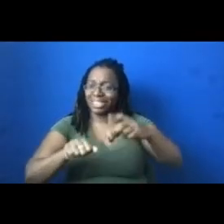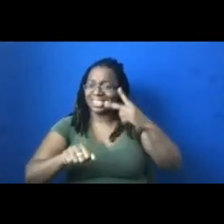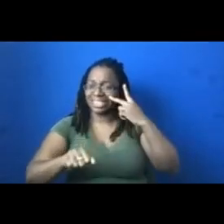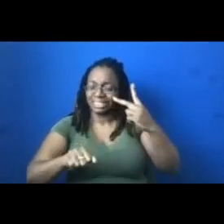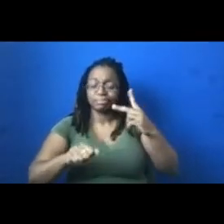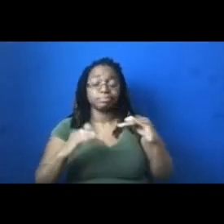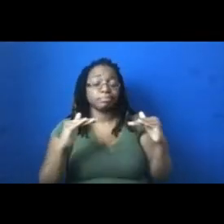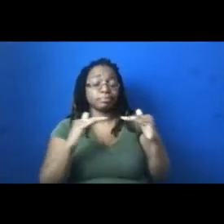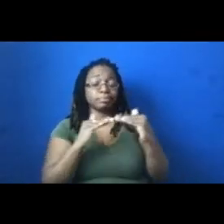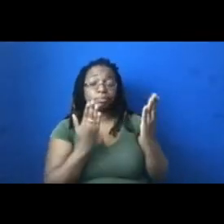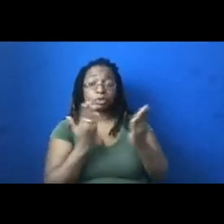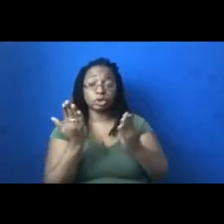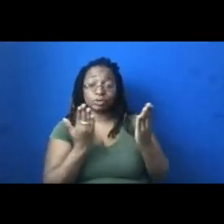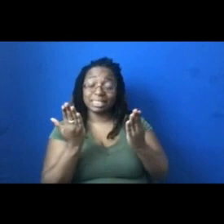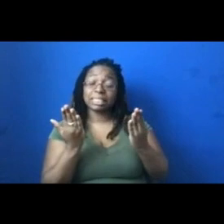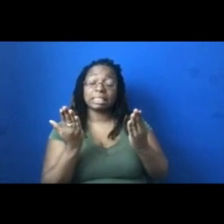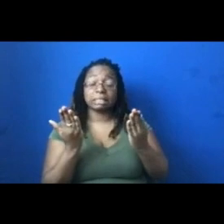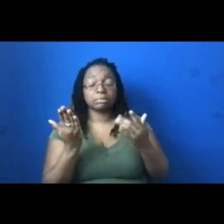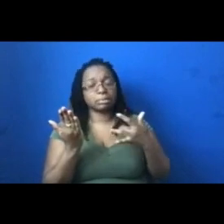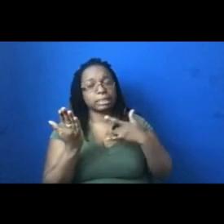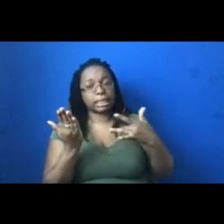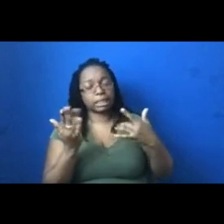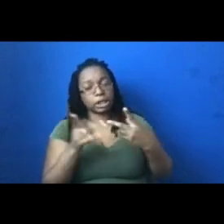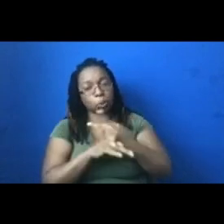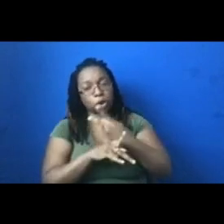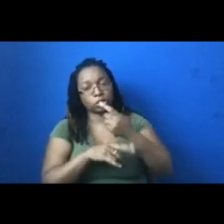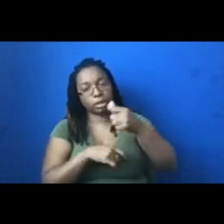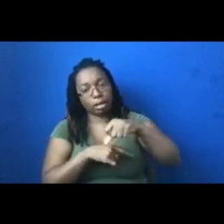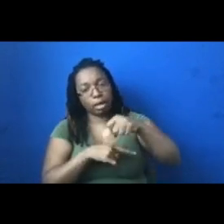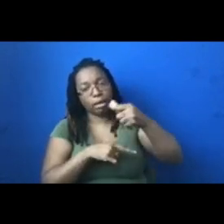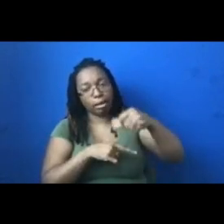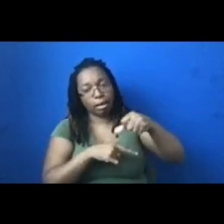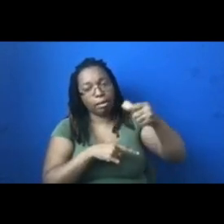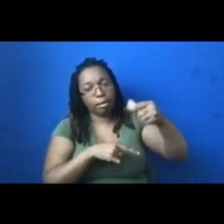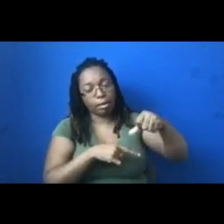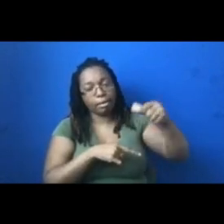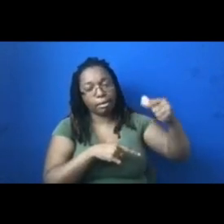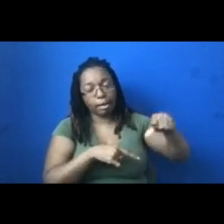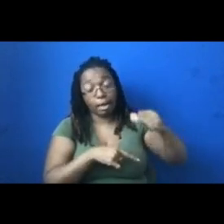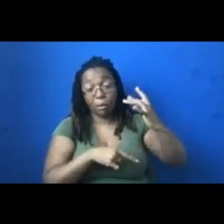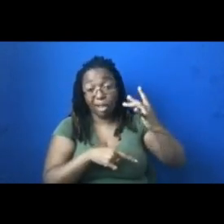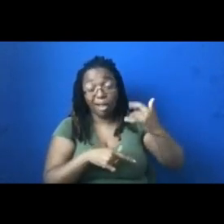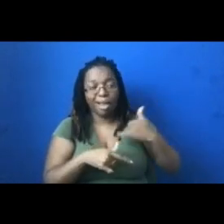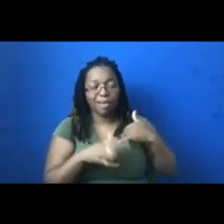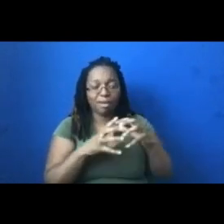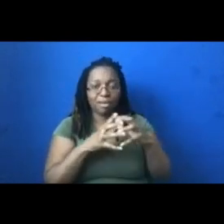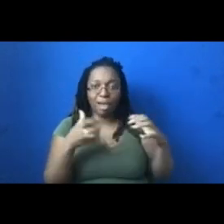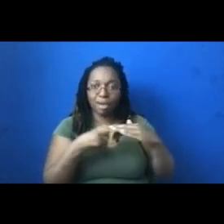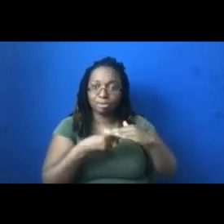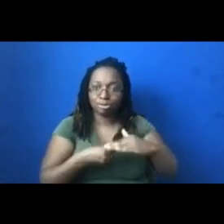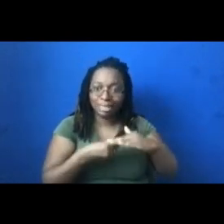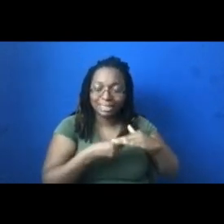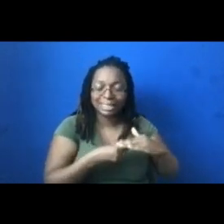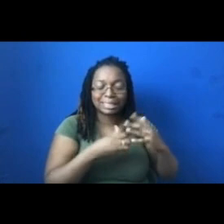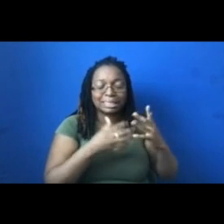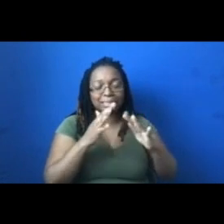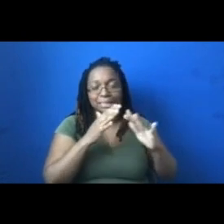declines over time due to continual stress. For example,